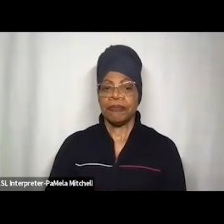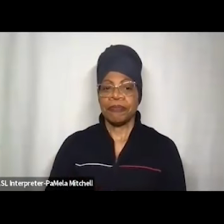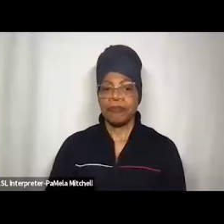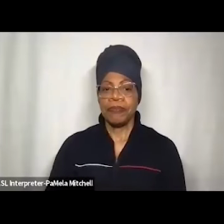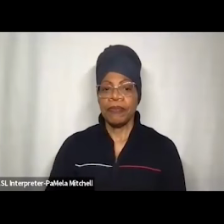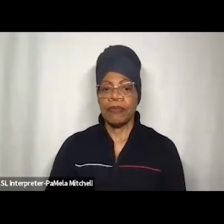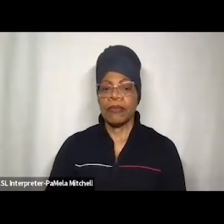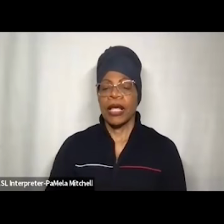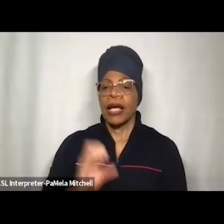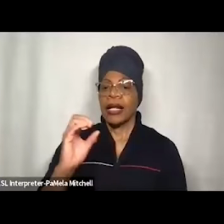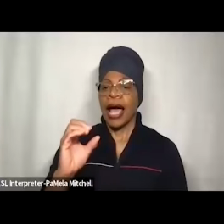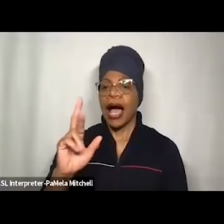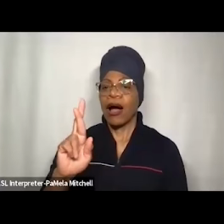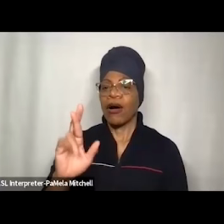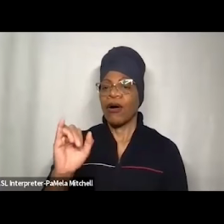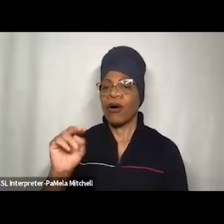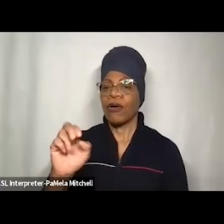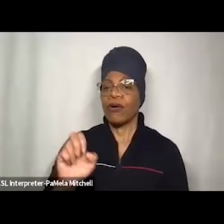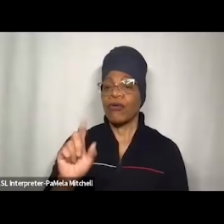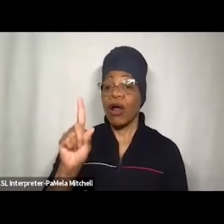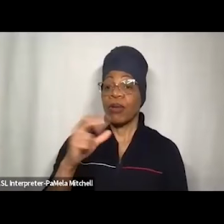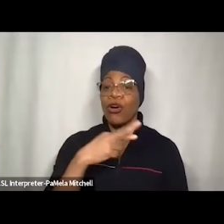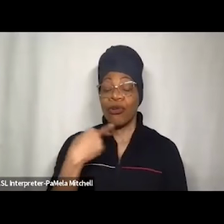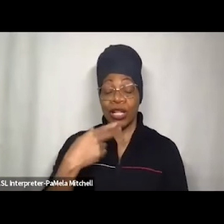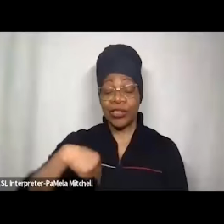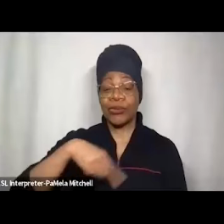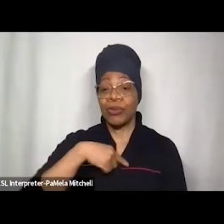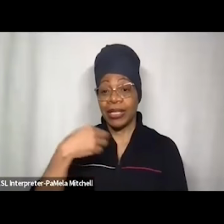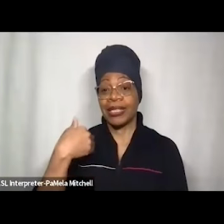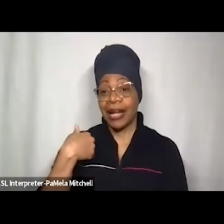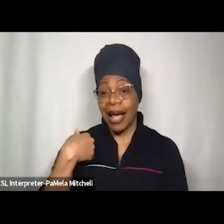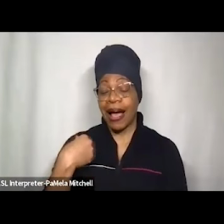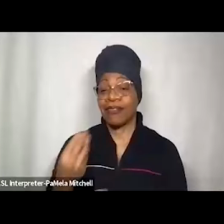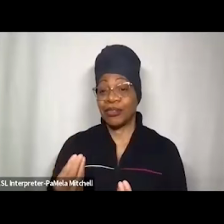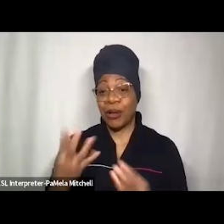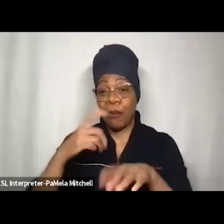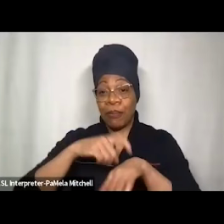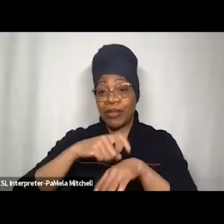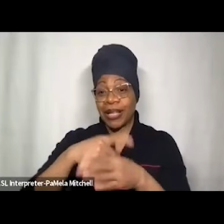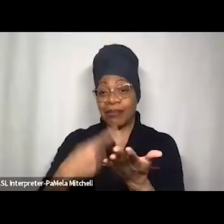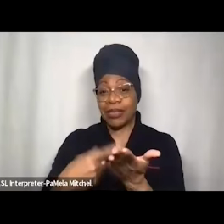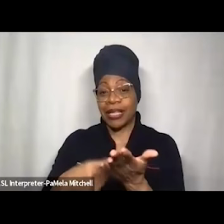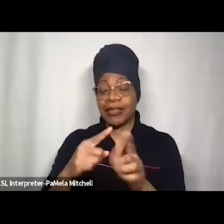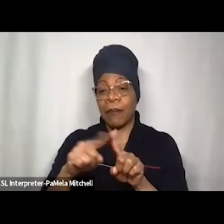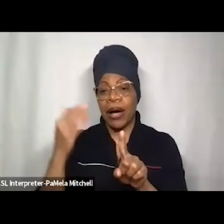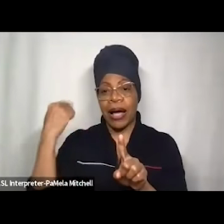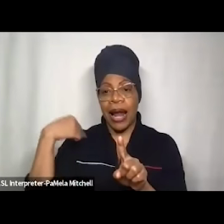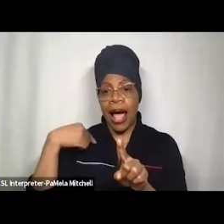Criminal risk, we could spend a lot of time talking about this. And I know that a lot of the reentry programs you're familiar with now